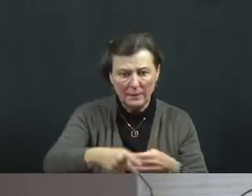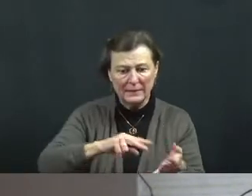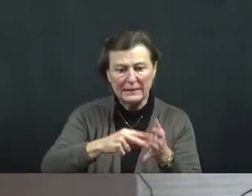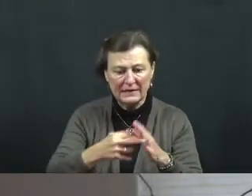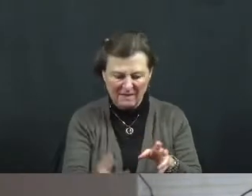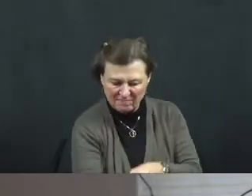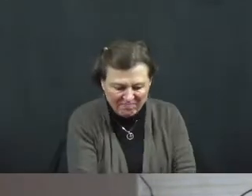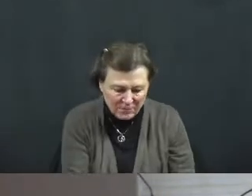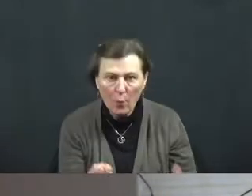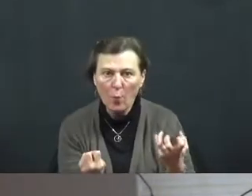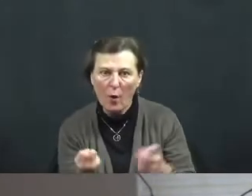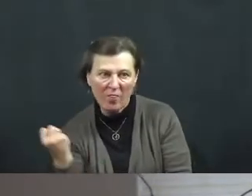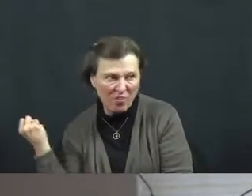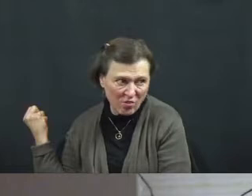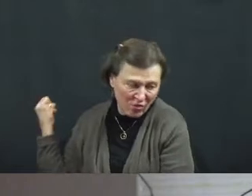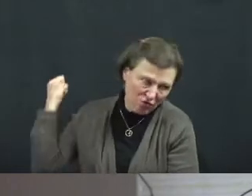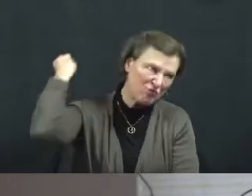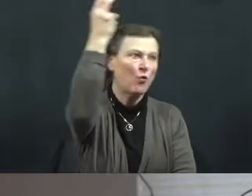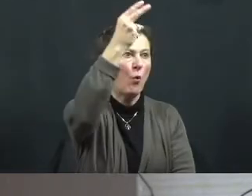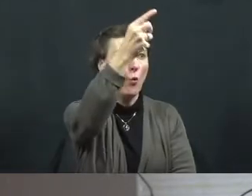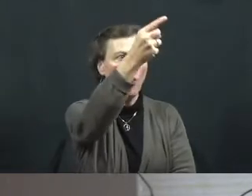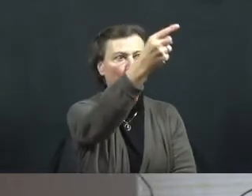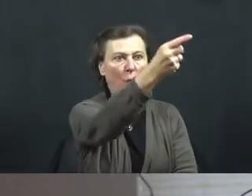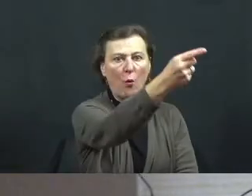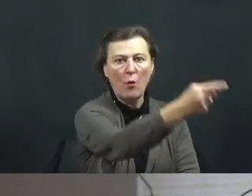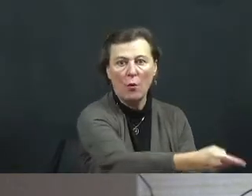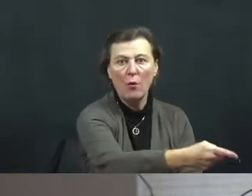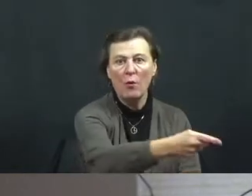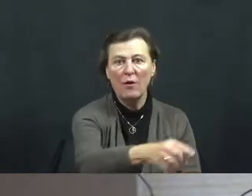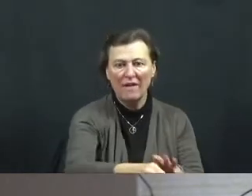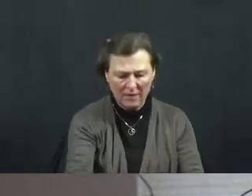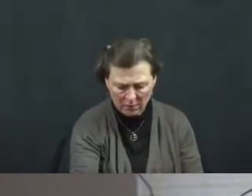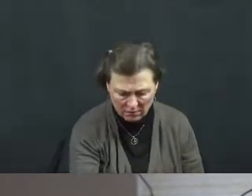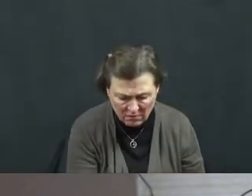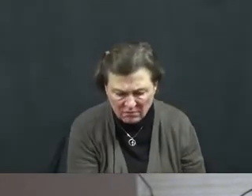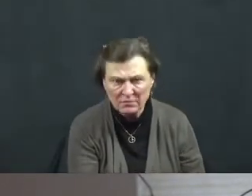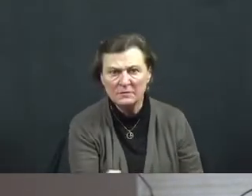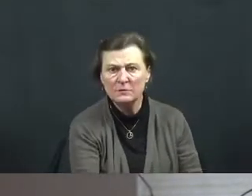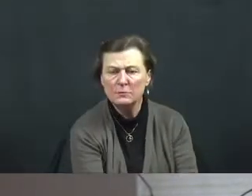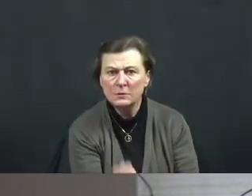throwing it as far as he could. He found the object and grasped it.